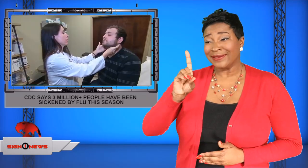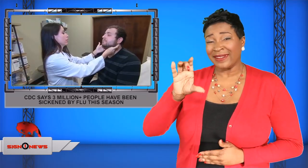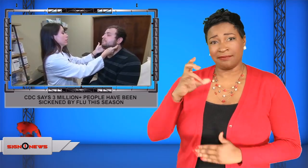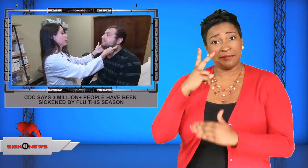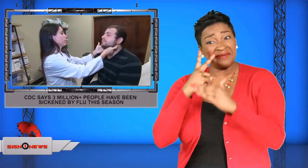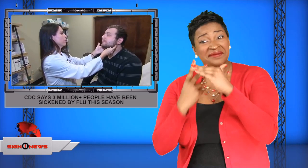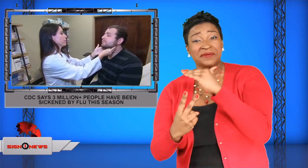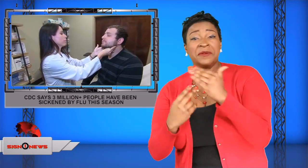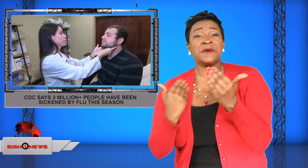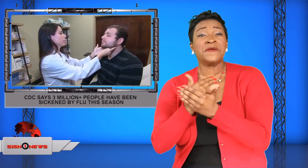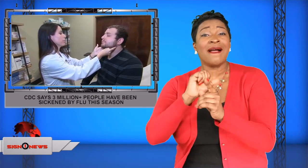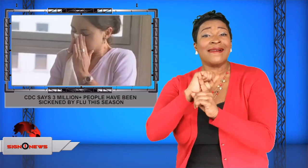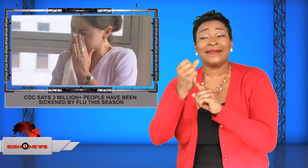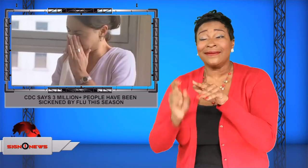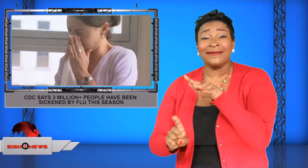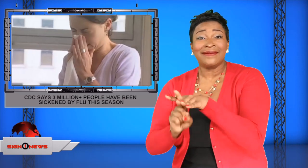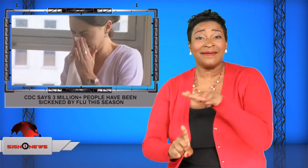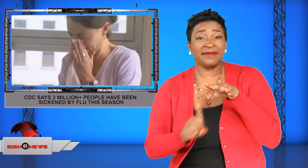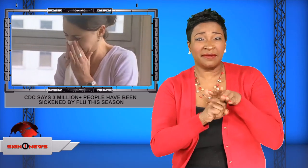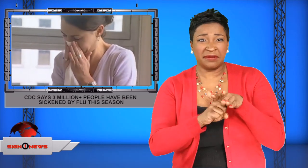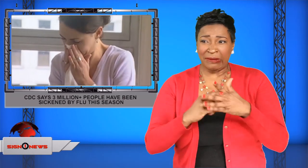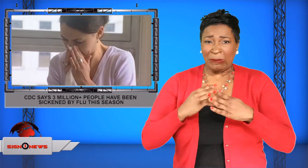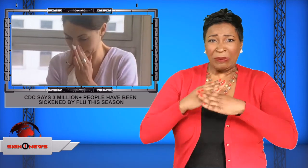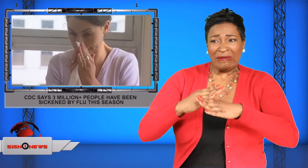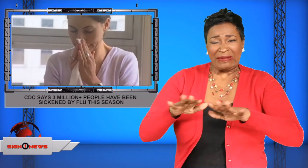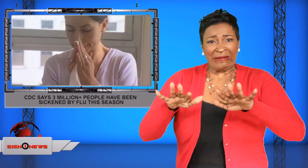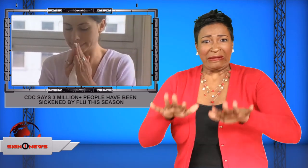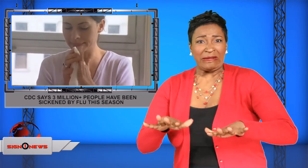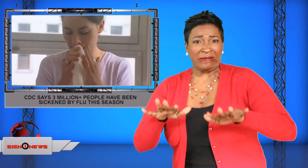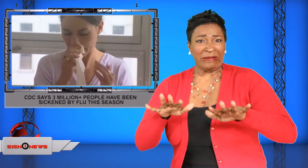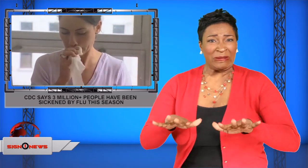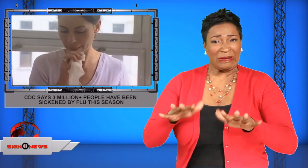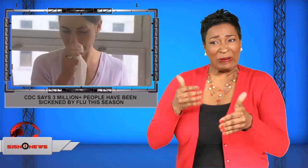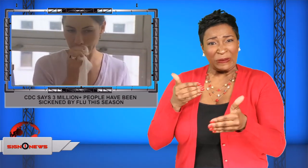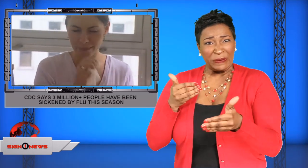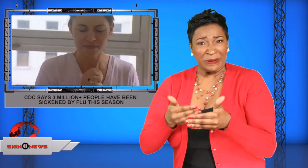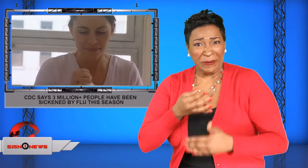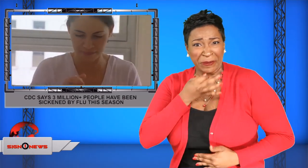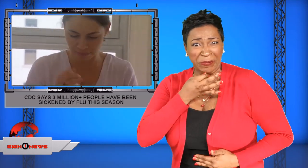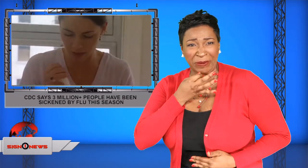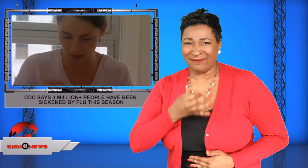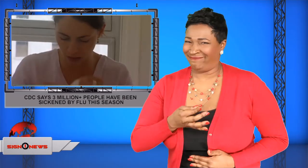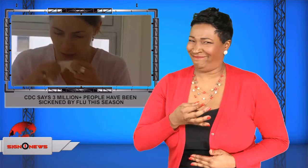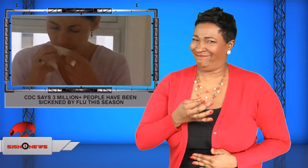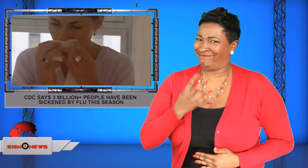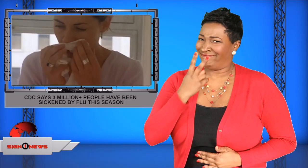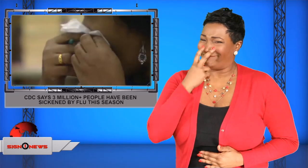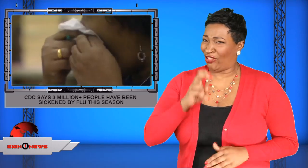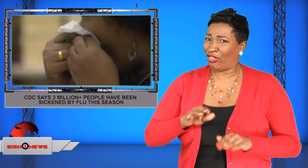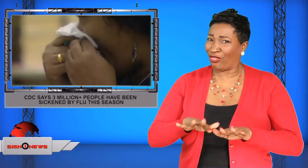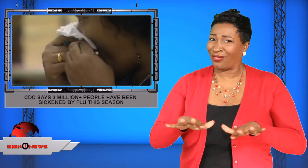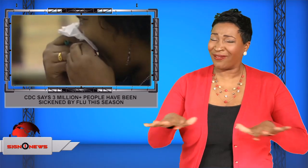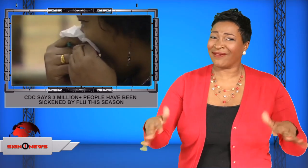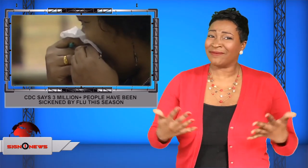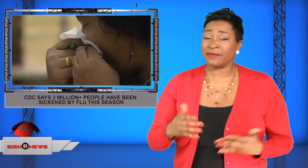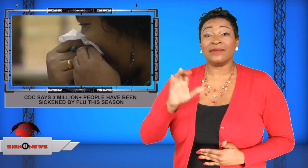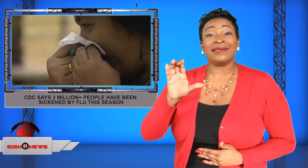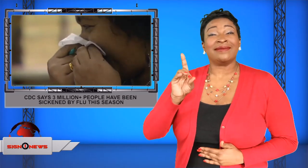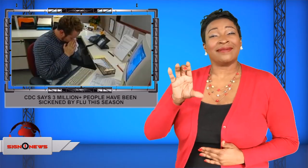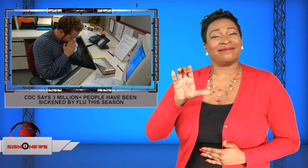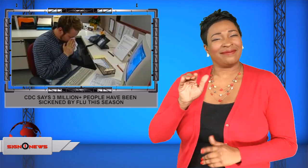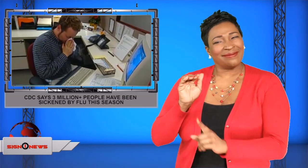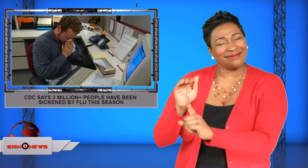The CDC does not expect new cases to slow down anytime soon so the agency is reminding